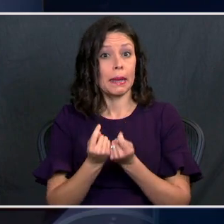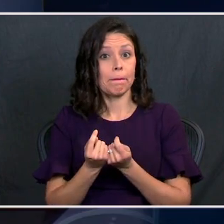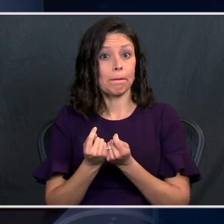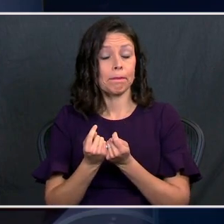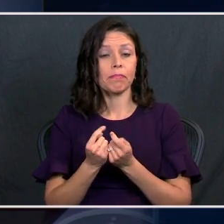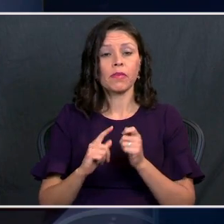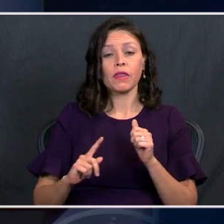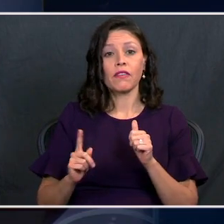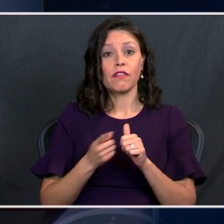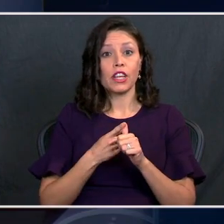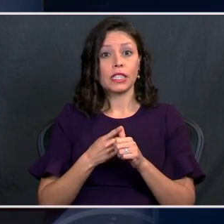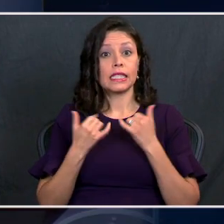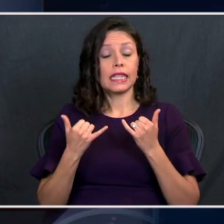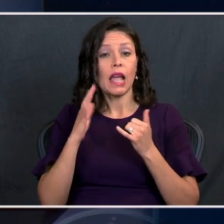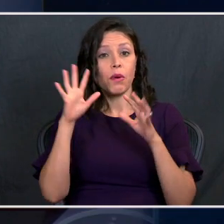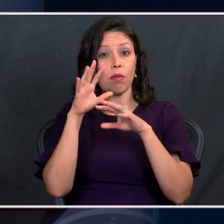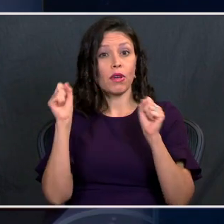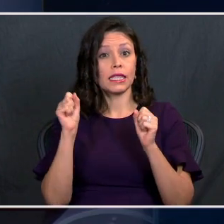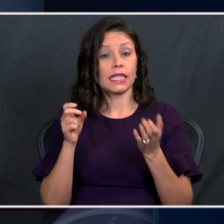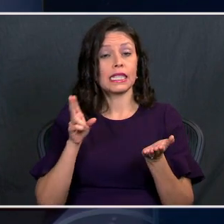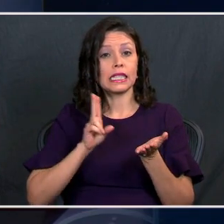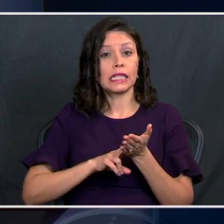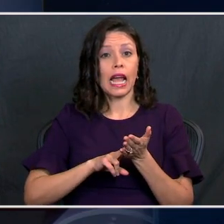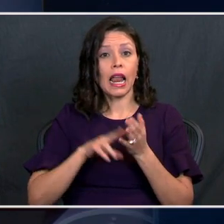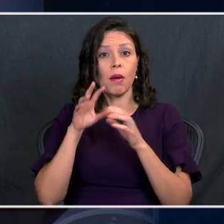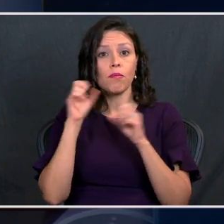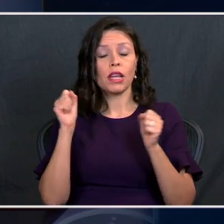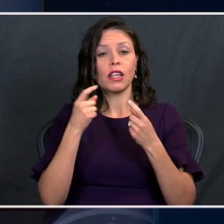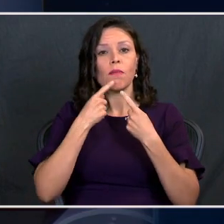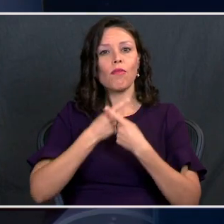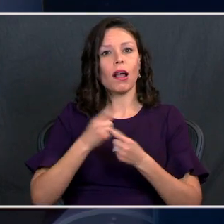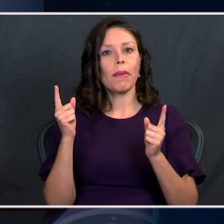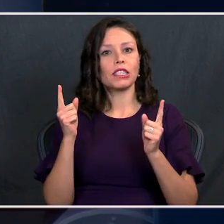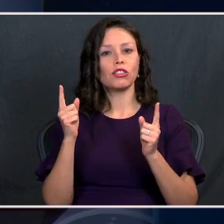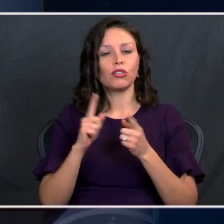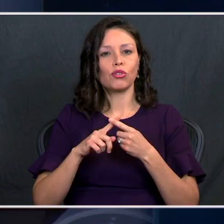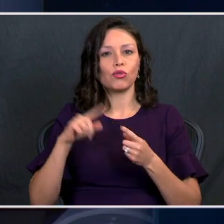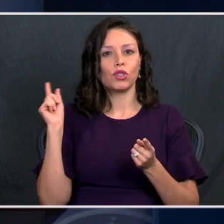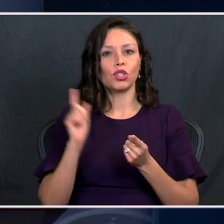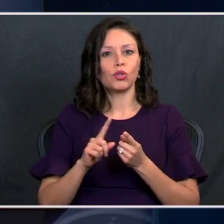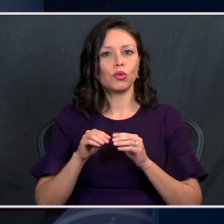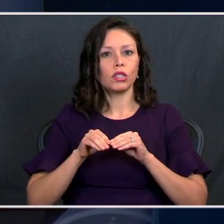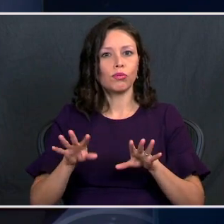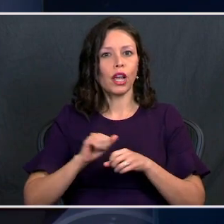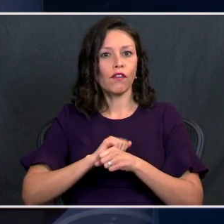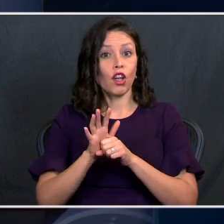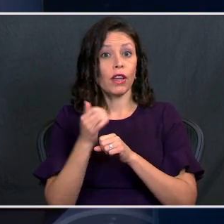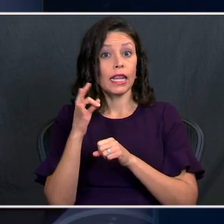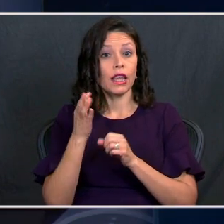First, today, the President will sign a presidential proclamation to reduce the spread of COVID-19 through travel,